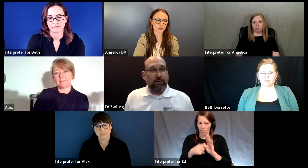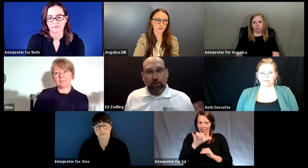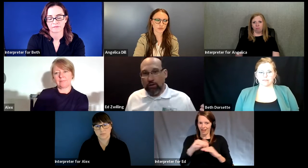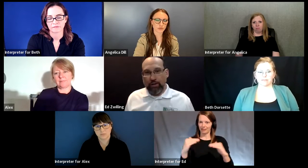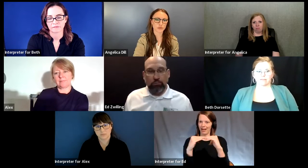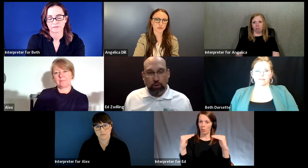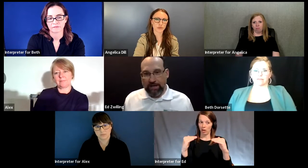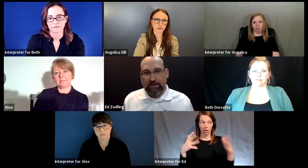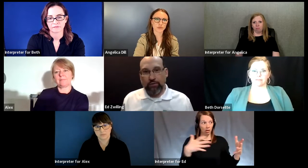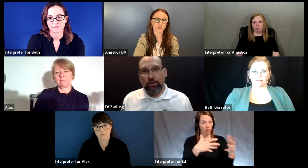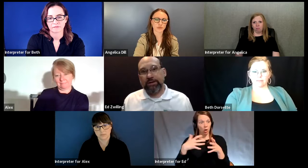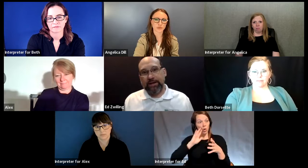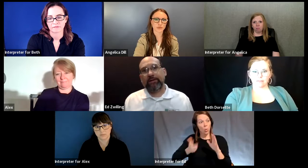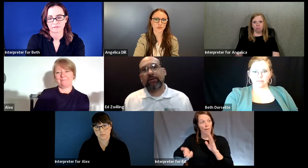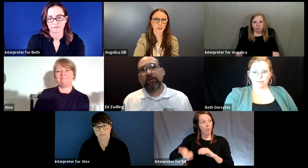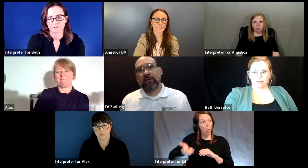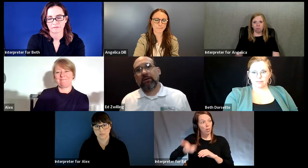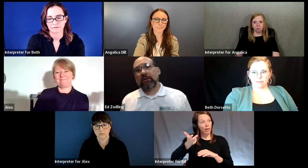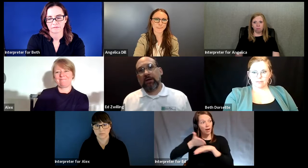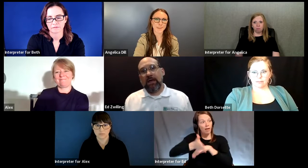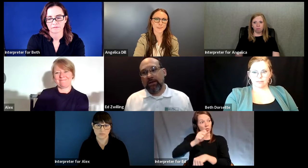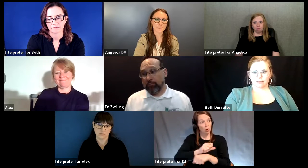Hey, we're all going to go bowling after work today.